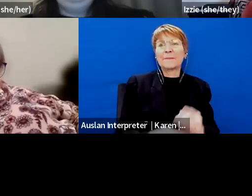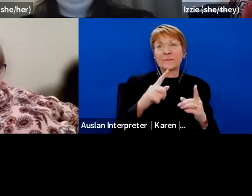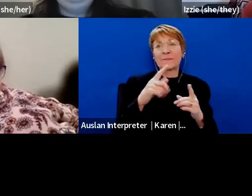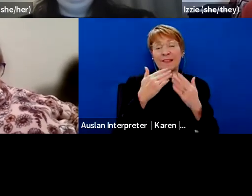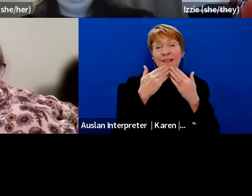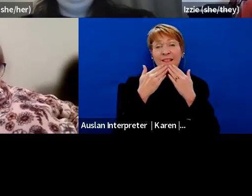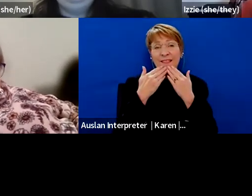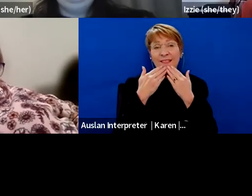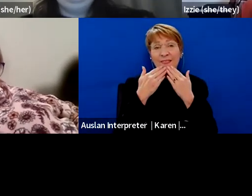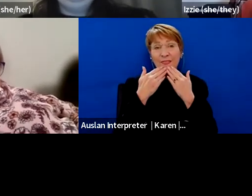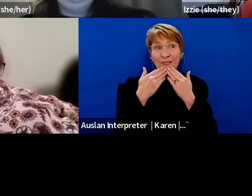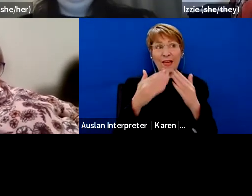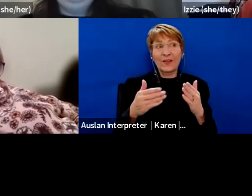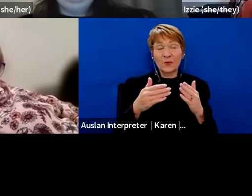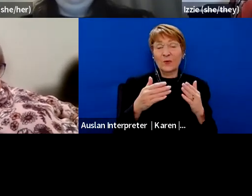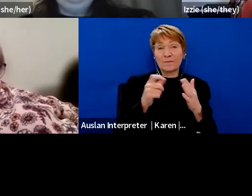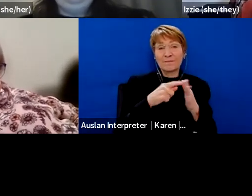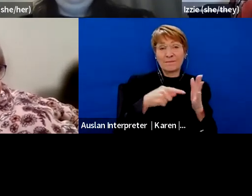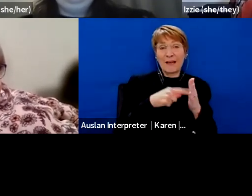And thank you pet for your vulnerability and.